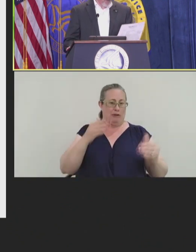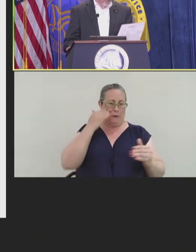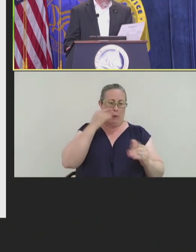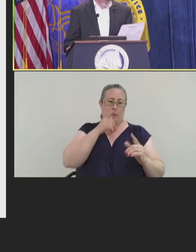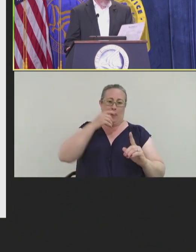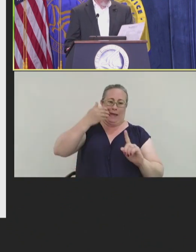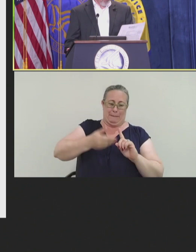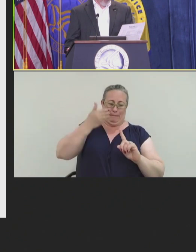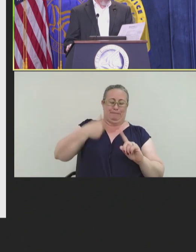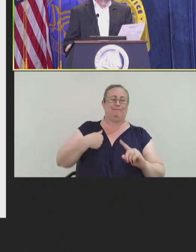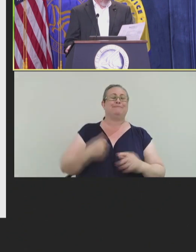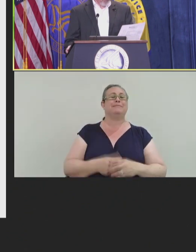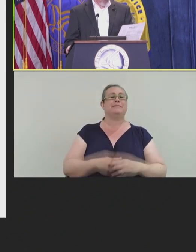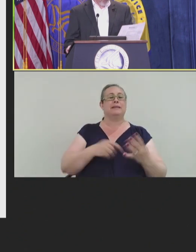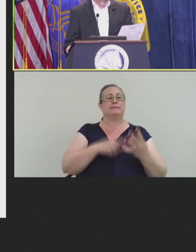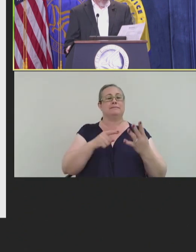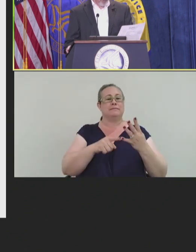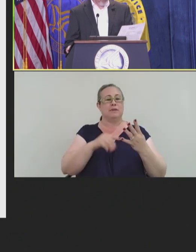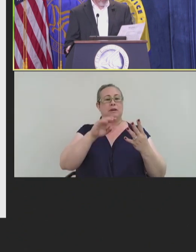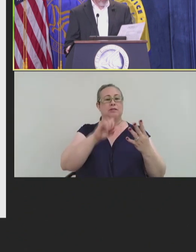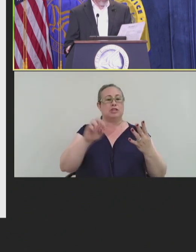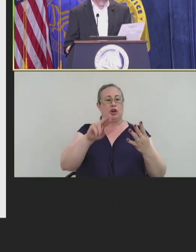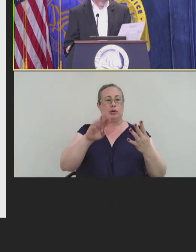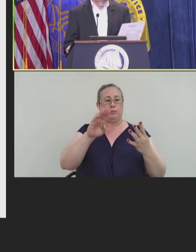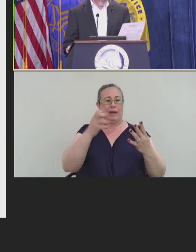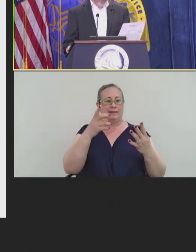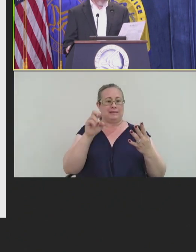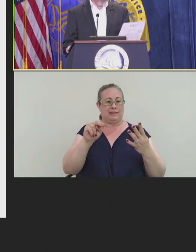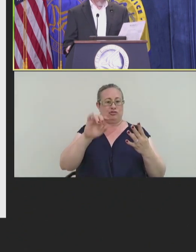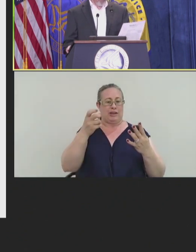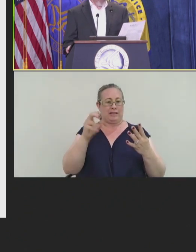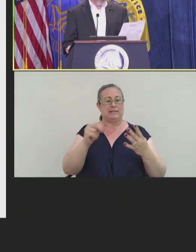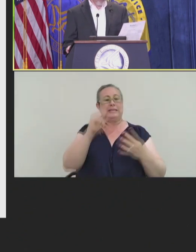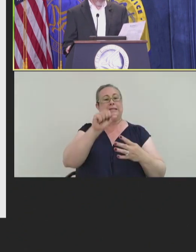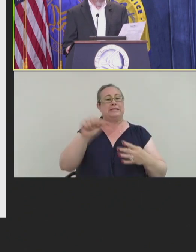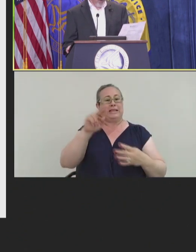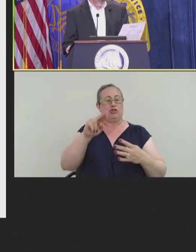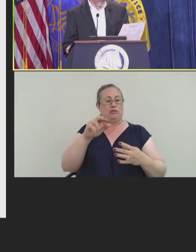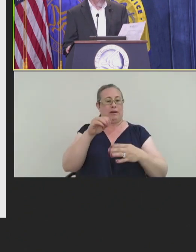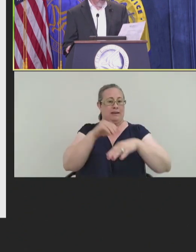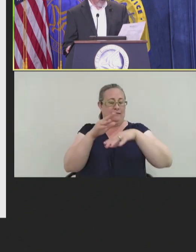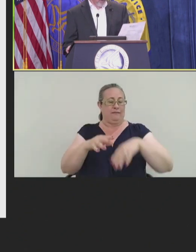And finally, we'll hear from Dr. Brendan Jackson, who's a senior advisor for Readiness and Response